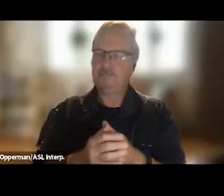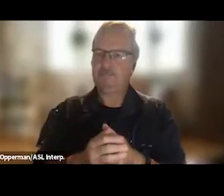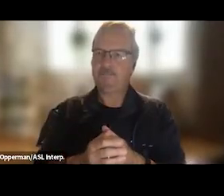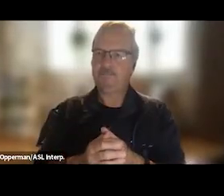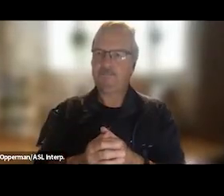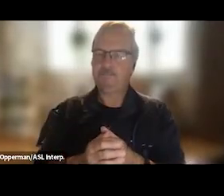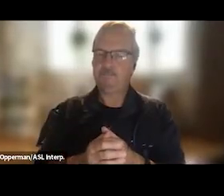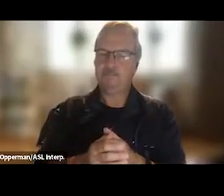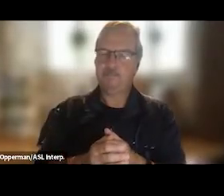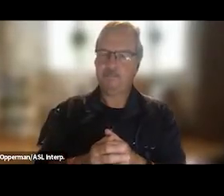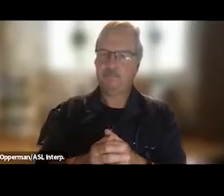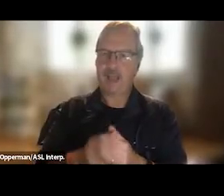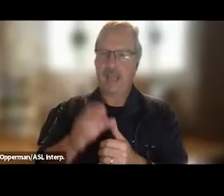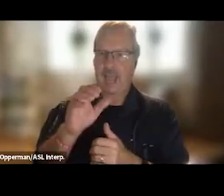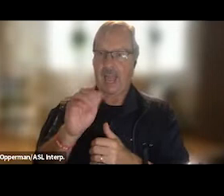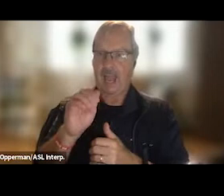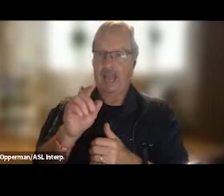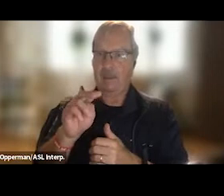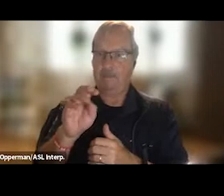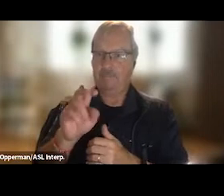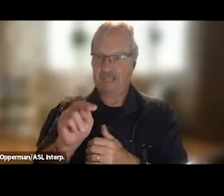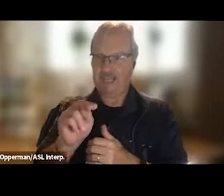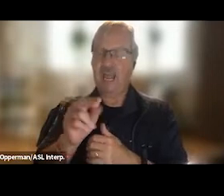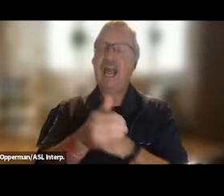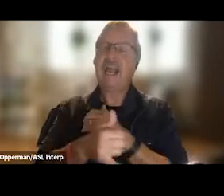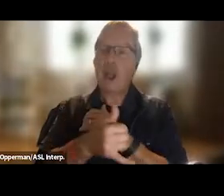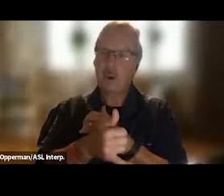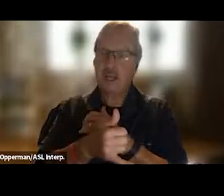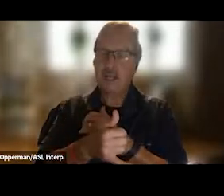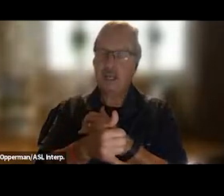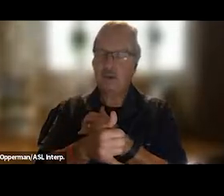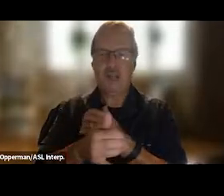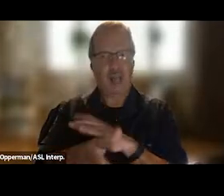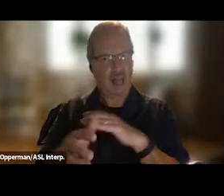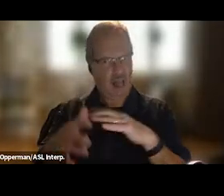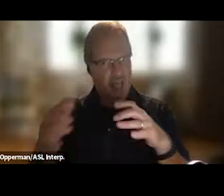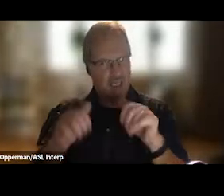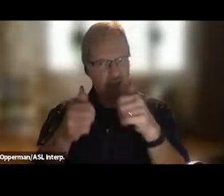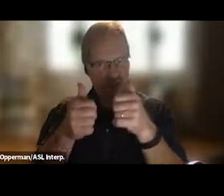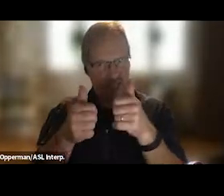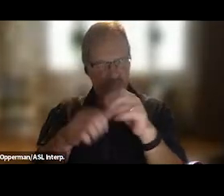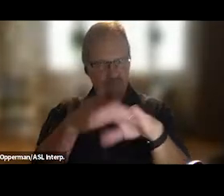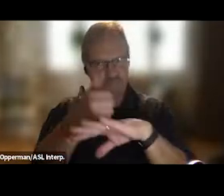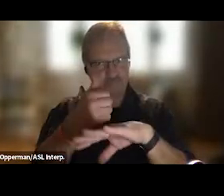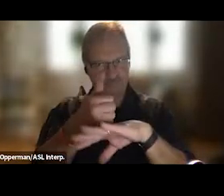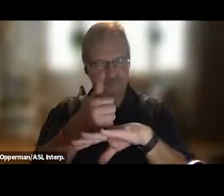And in Camden County, we experienced a number of challenges with implementing and providing MAT in our facility.